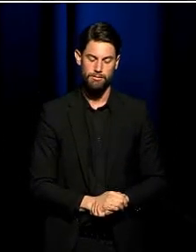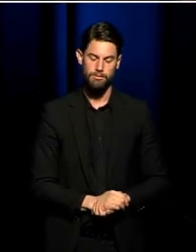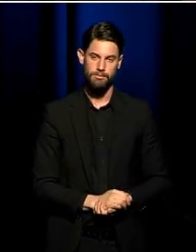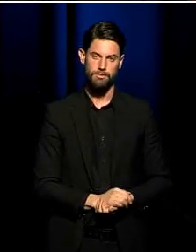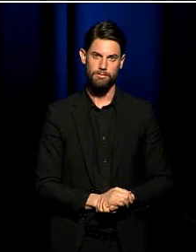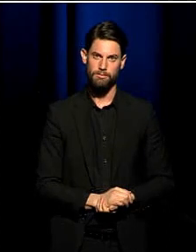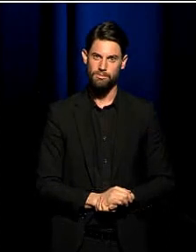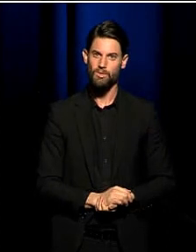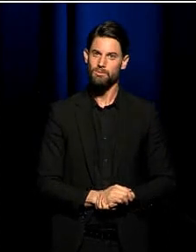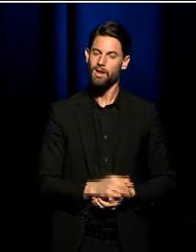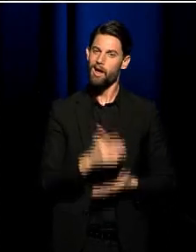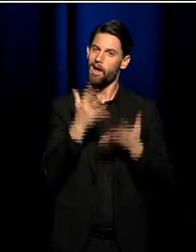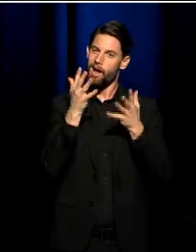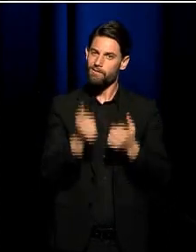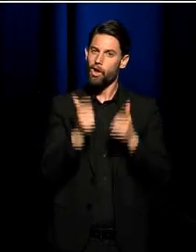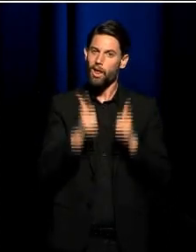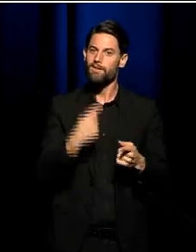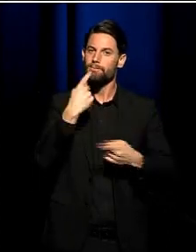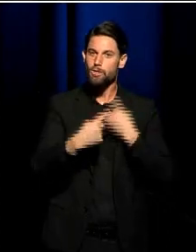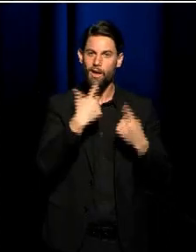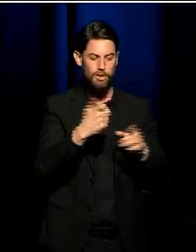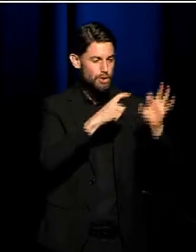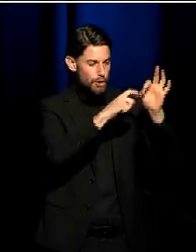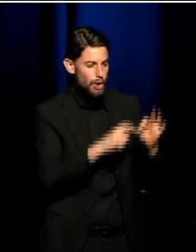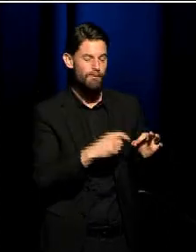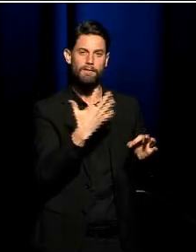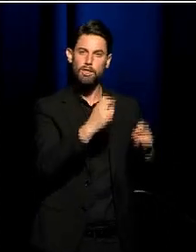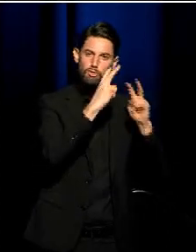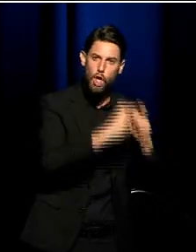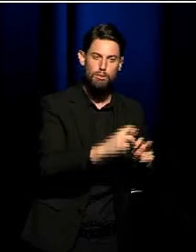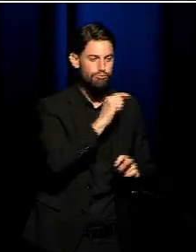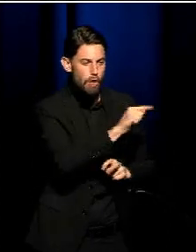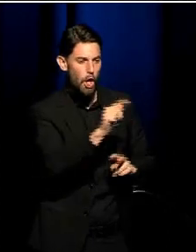available about violence against people with disability. In addition to these